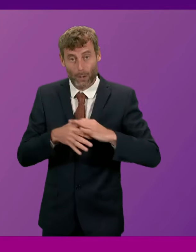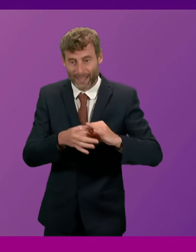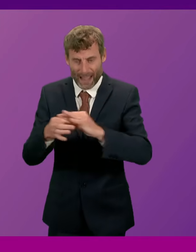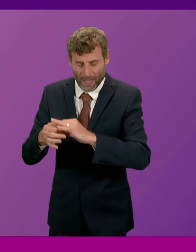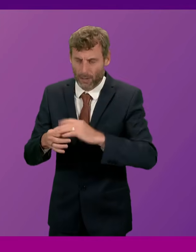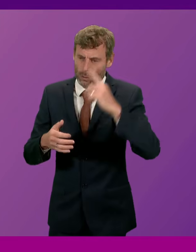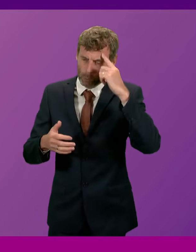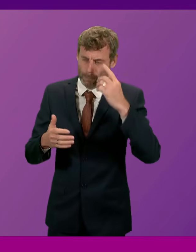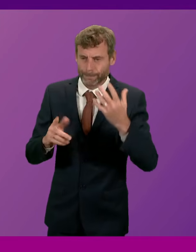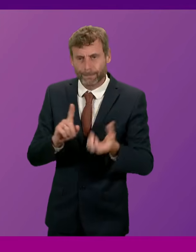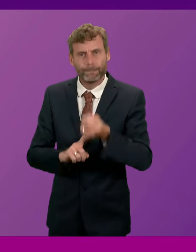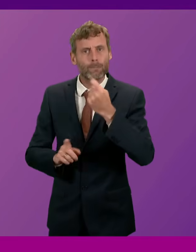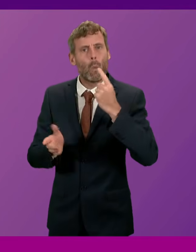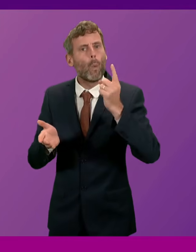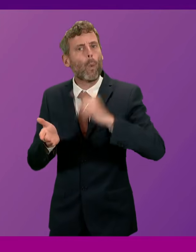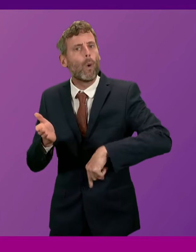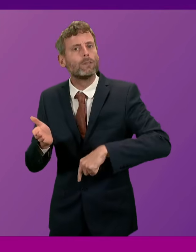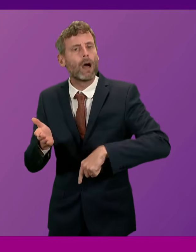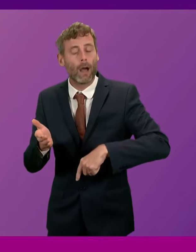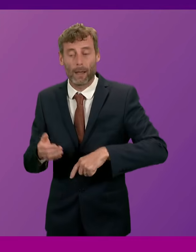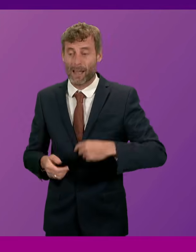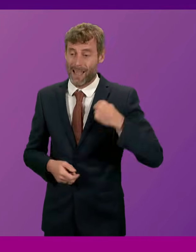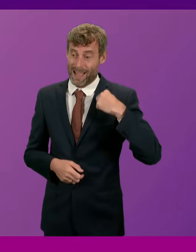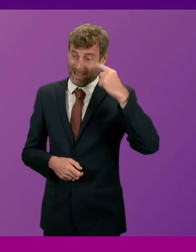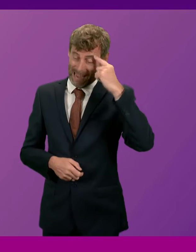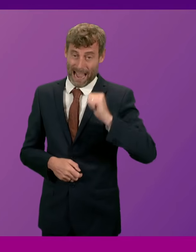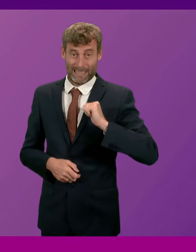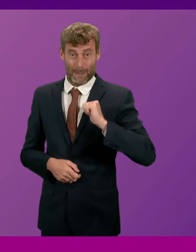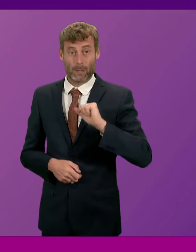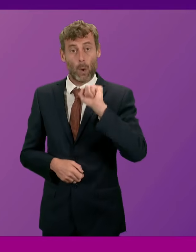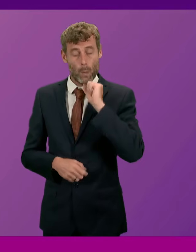I expect that we will be able to provide a further update on the situation next week,